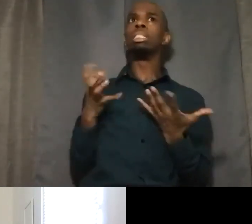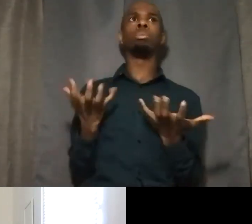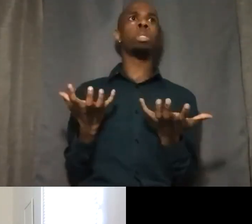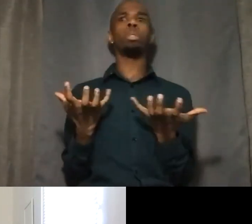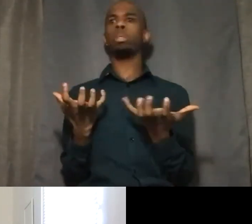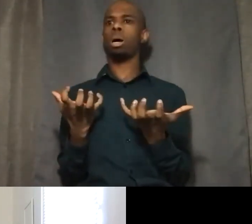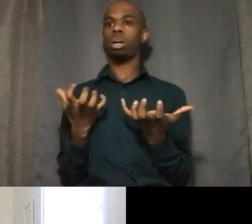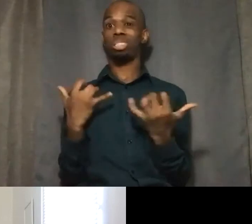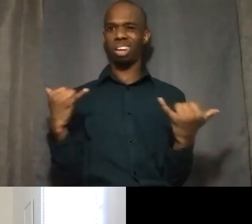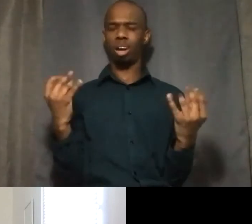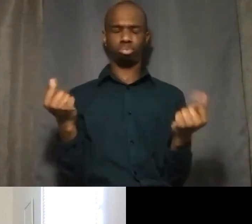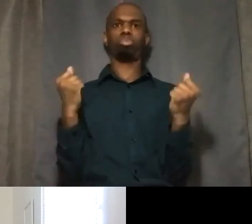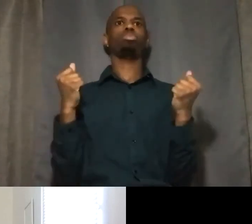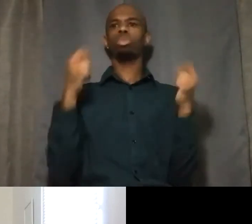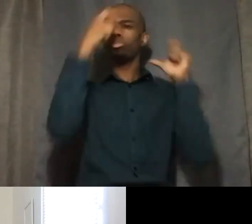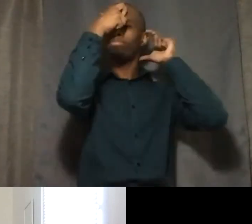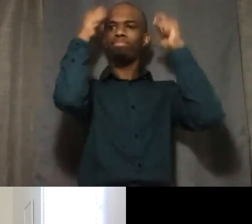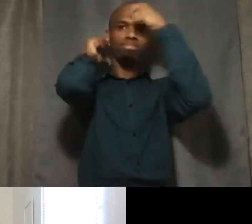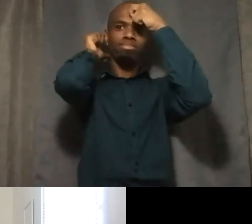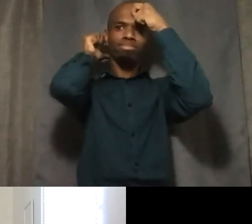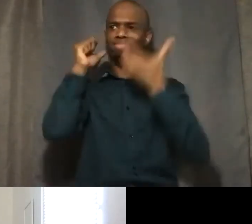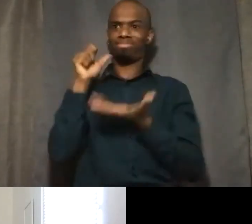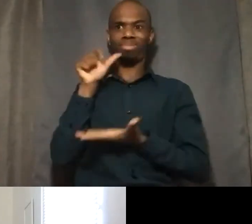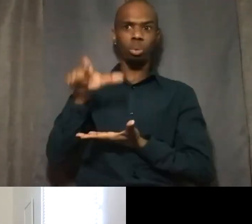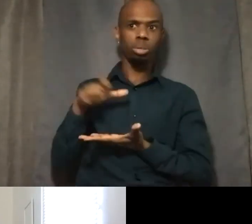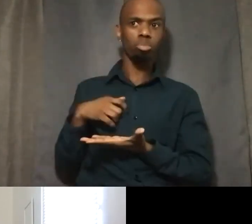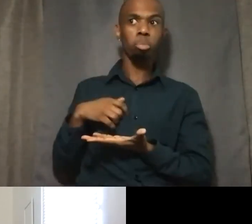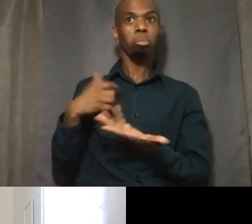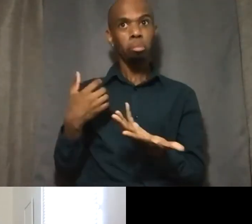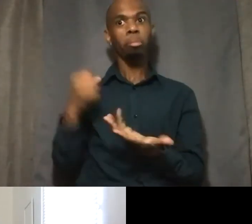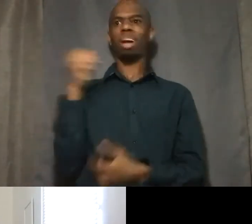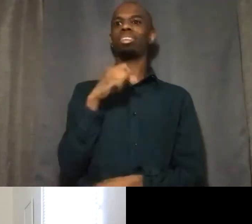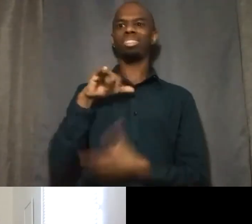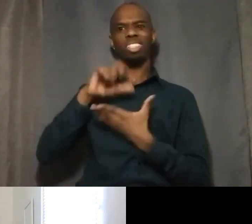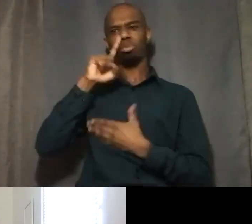Yeah, and I think it's really radical on a really fundamental visceral level,